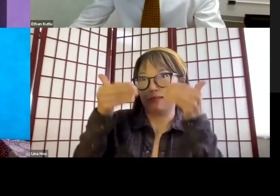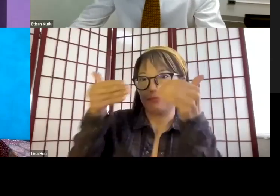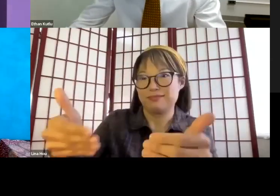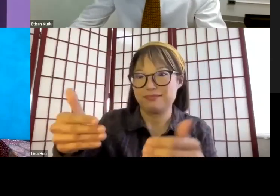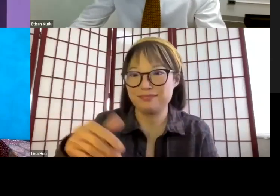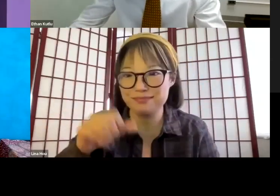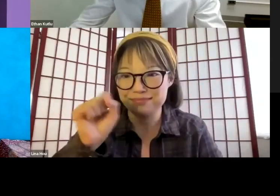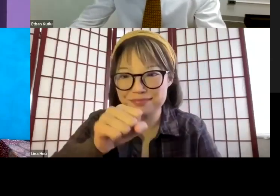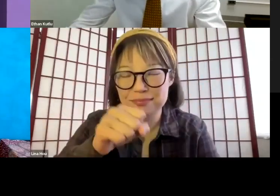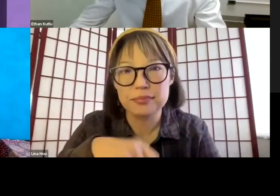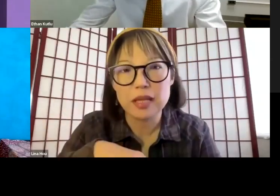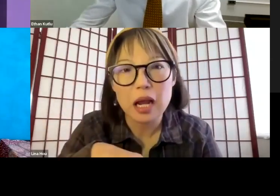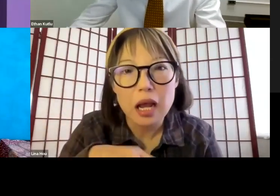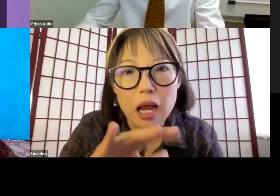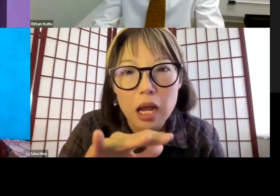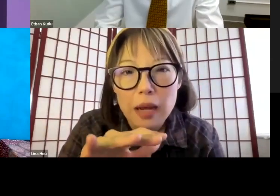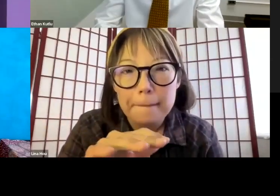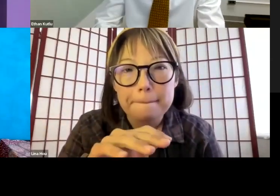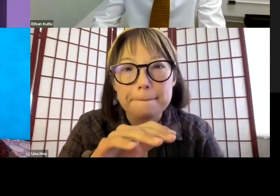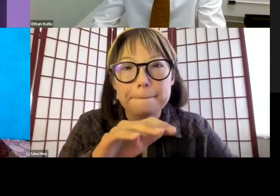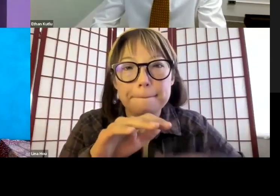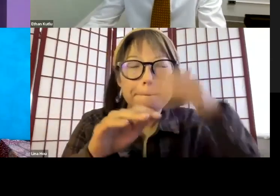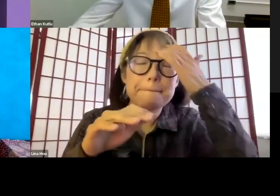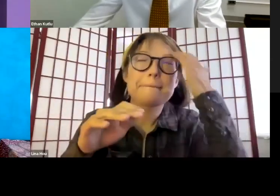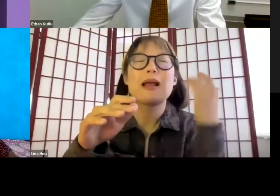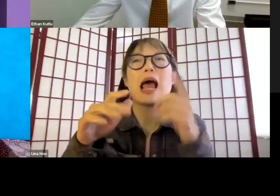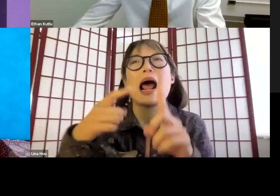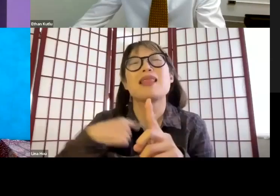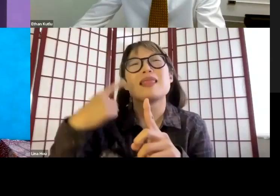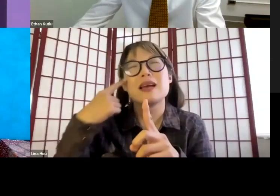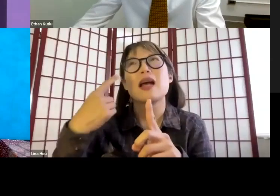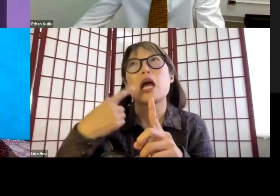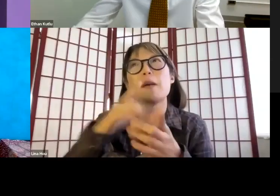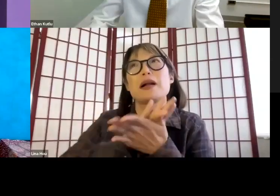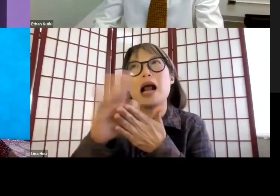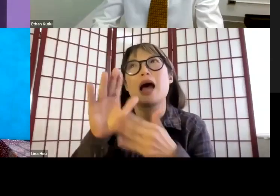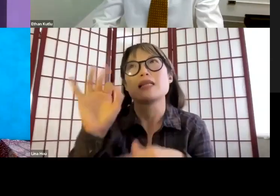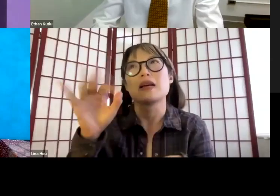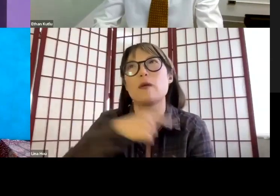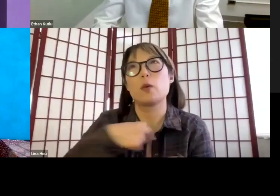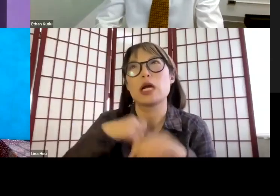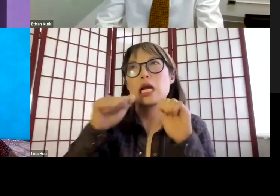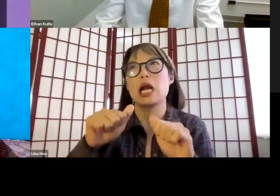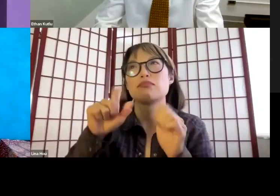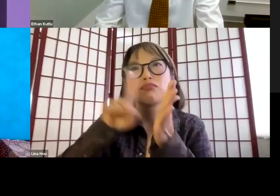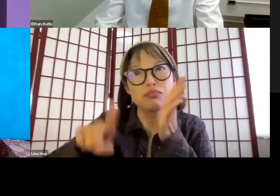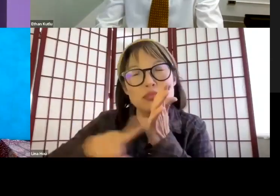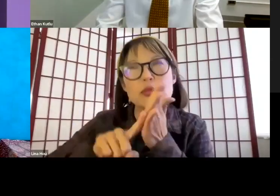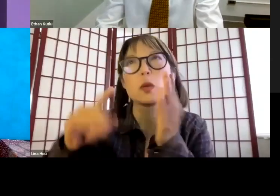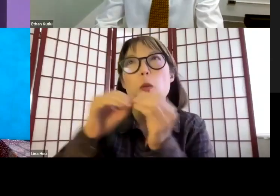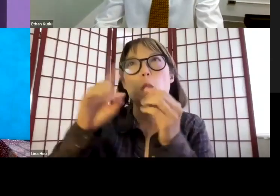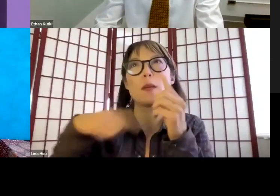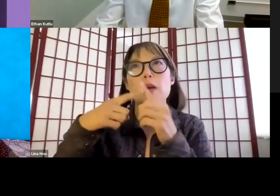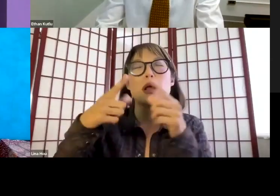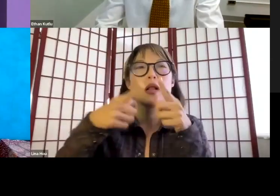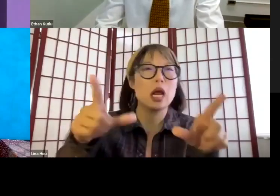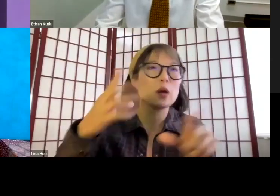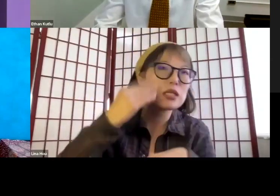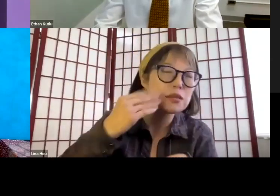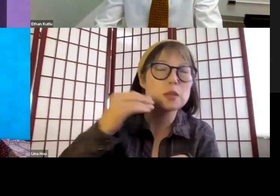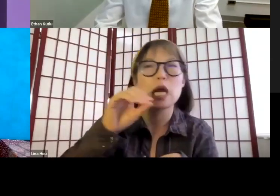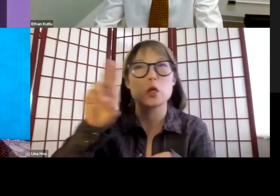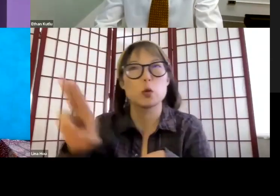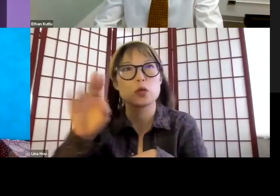"We don't know how to go forward with it" in a publication. And I also think that it would be nice if we could research more about language